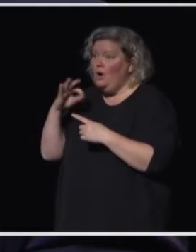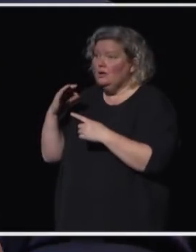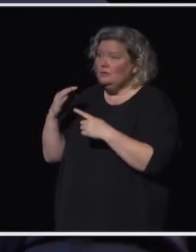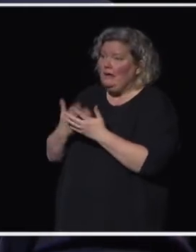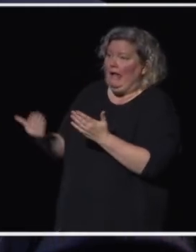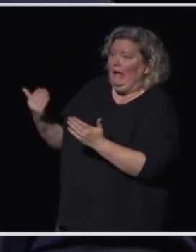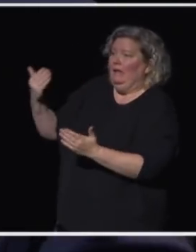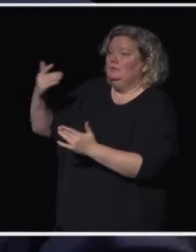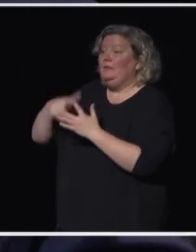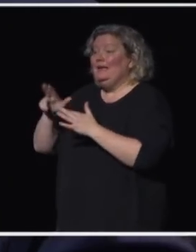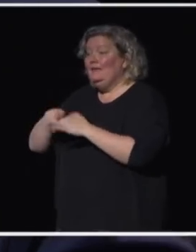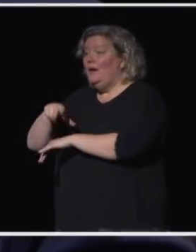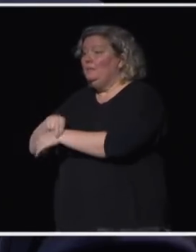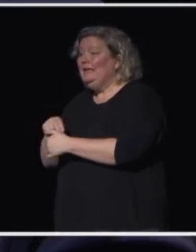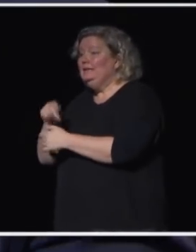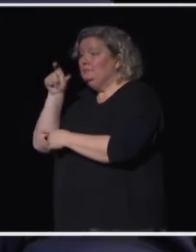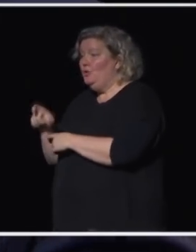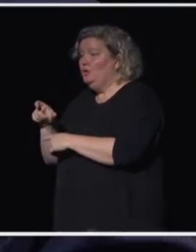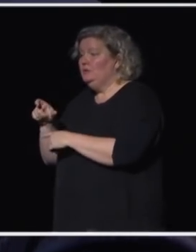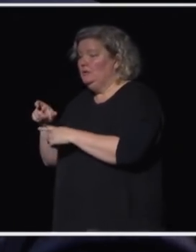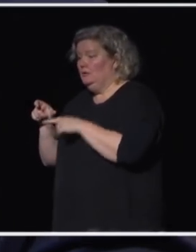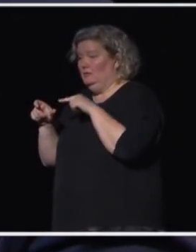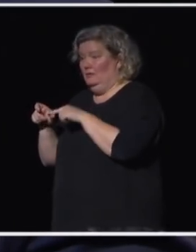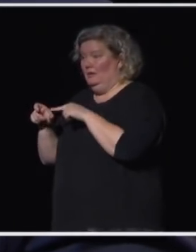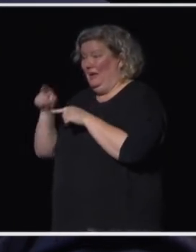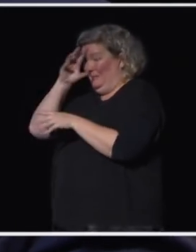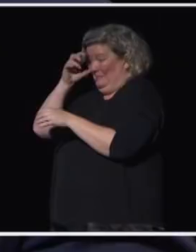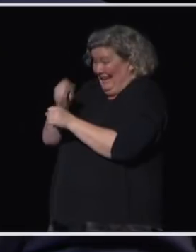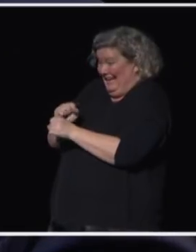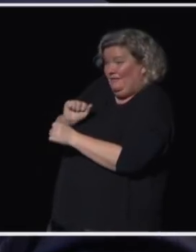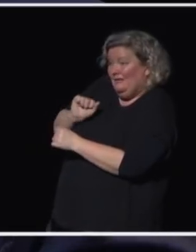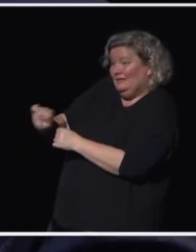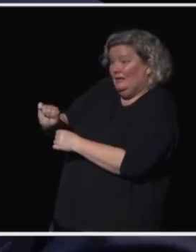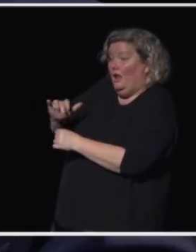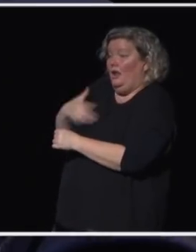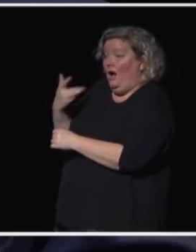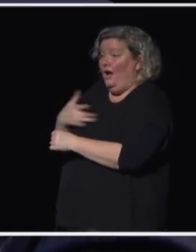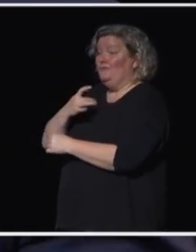if a police officer believes his life to be or her life to be in danger they can kill you.